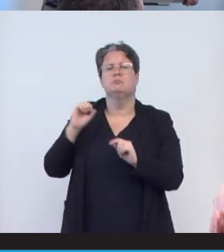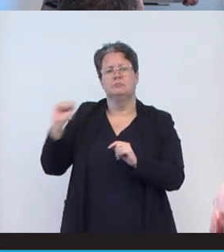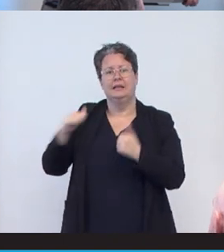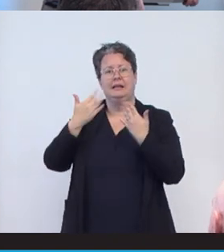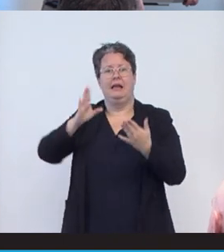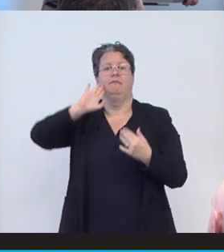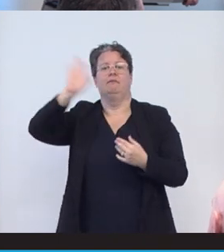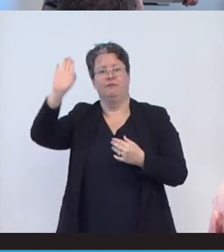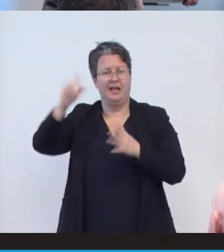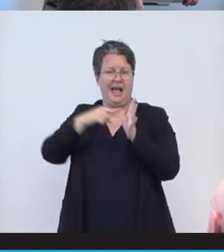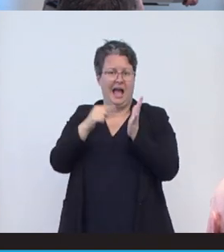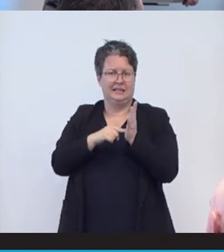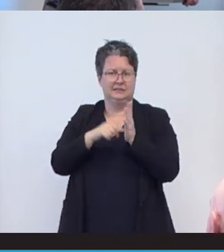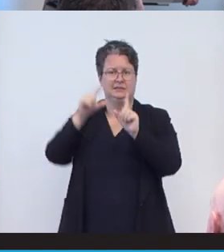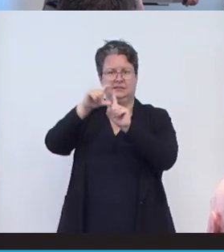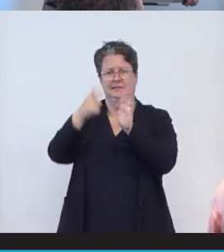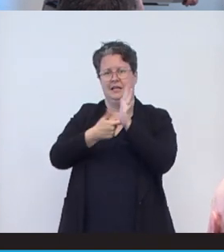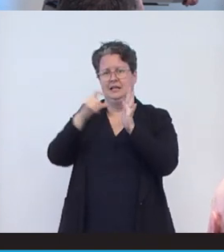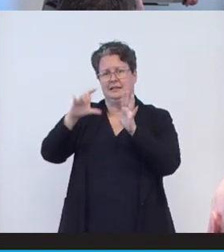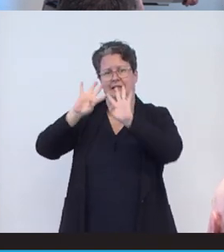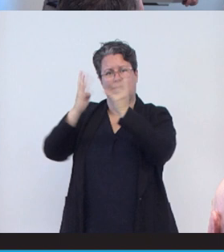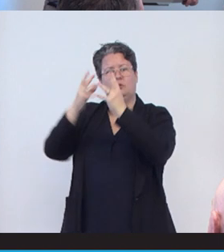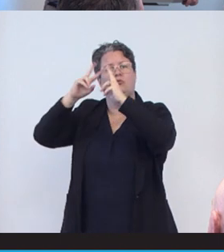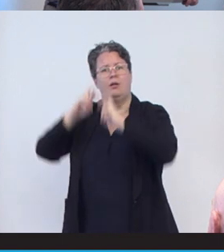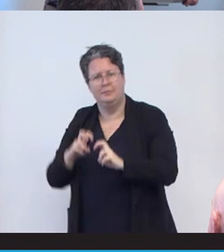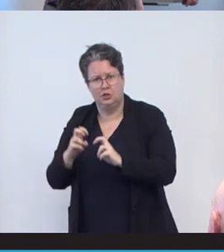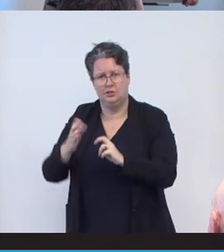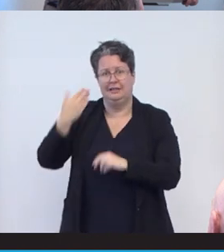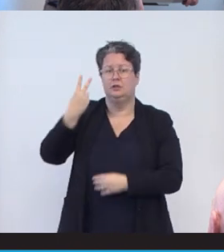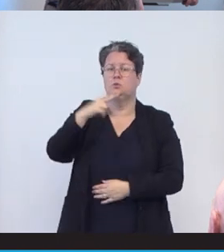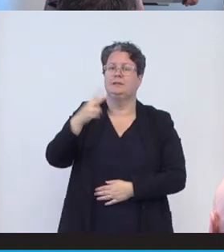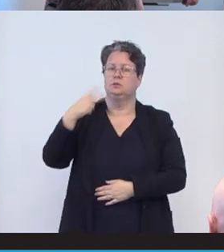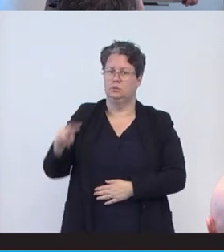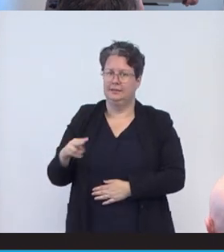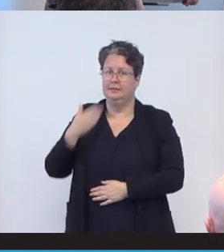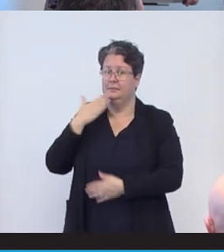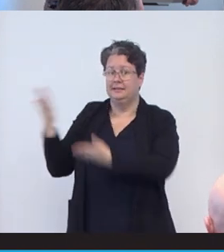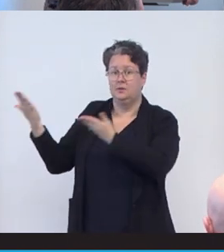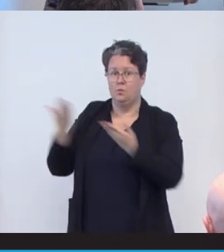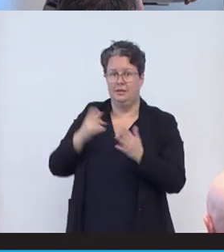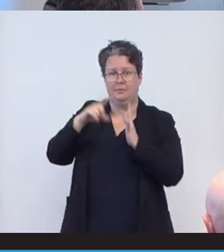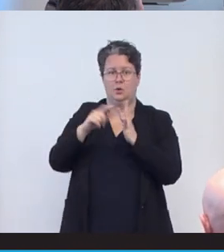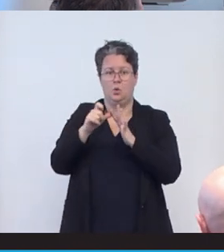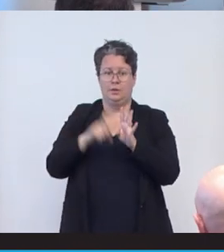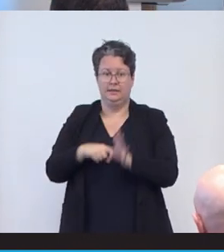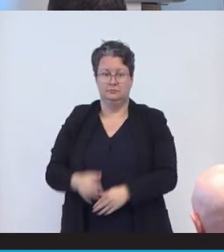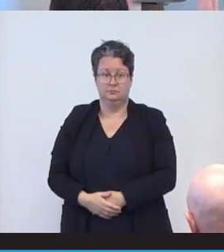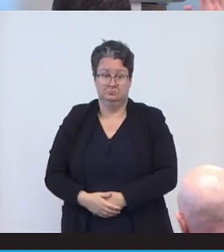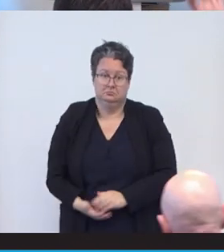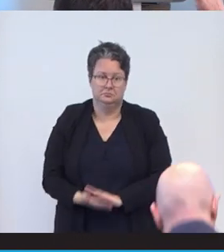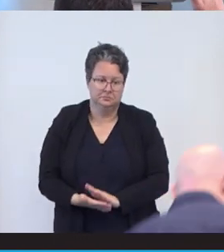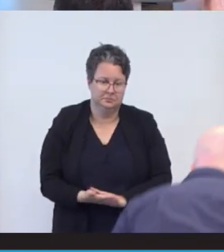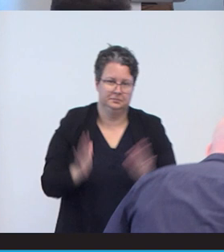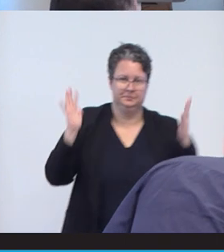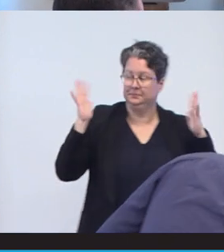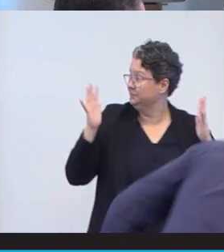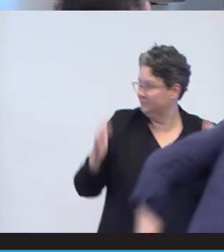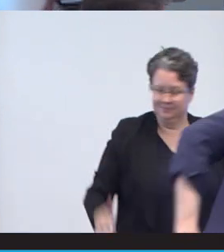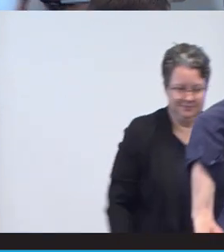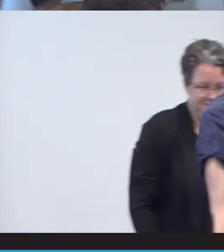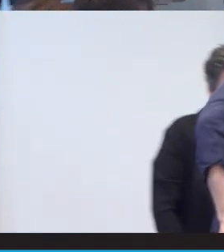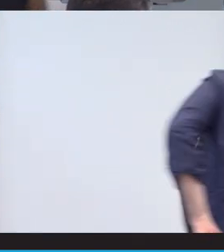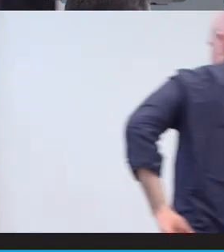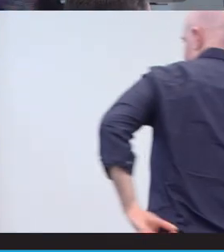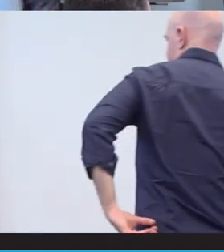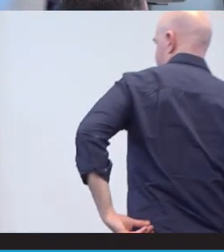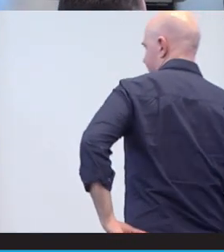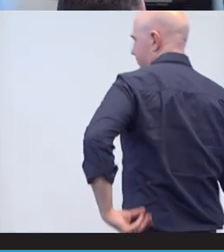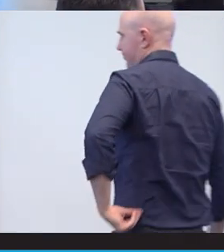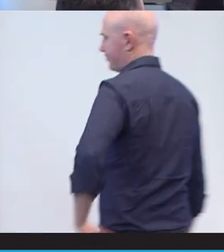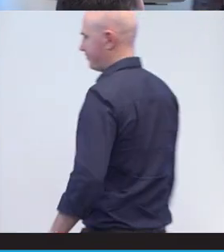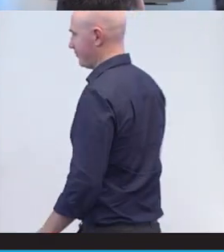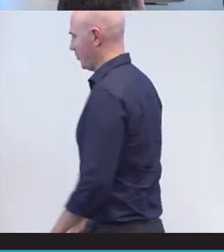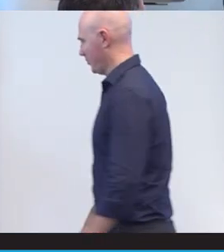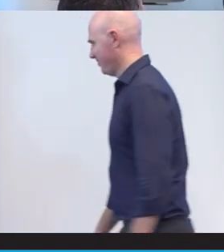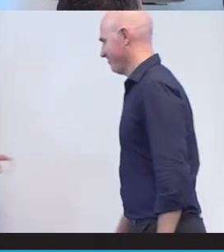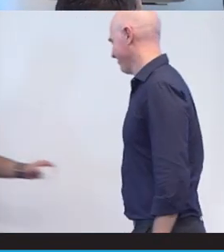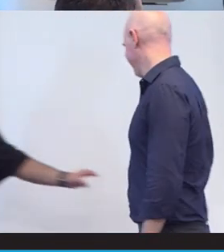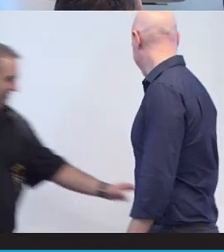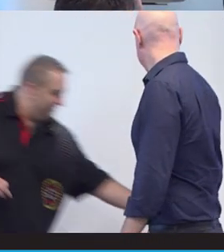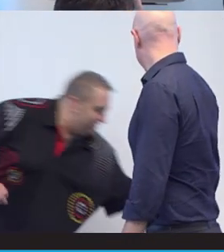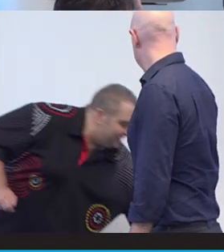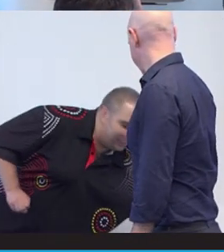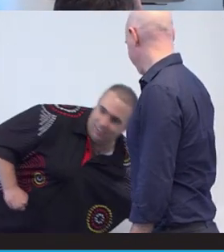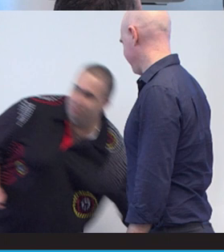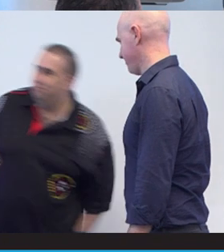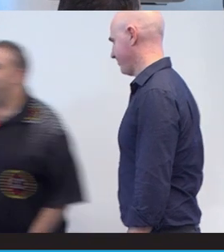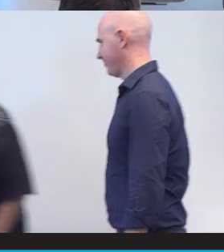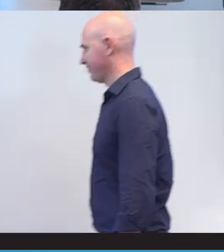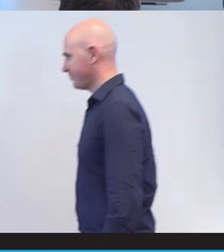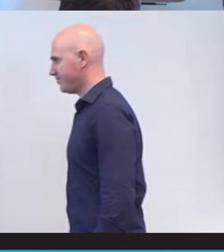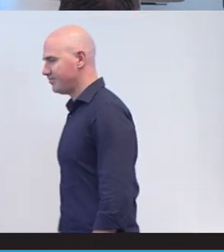Disability Royal Commission in 2020. Please join me in welcoming Cody.